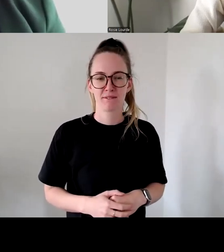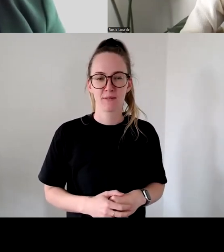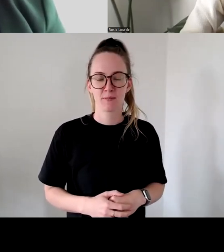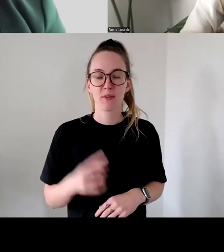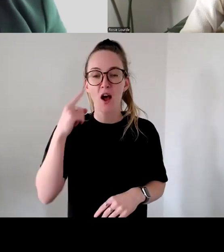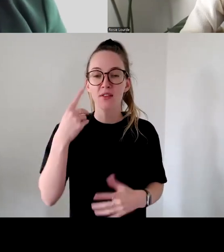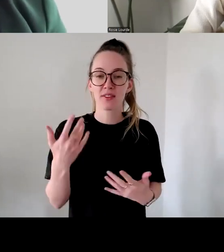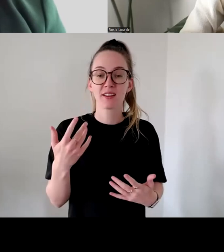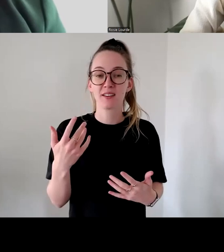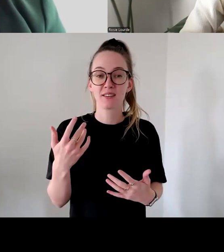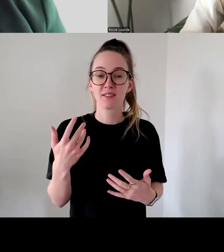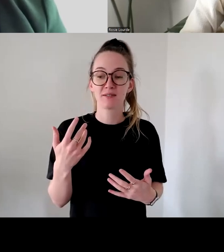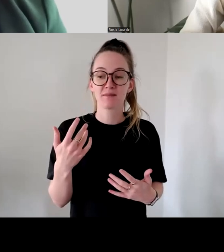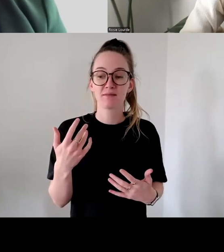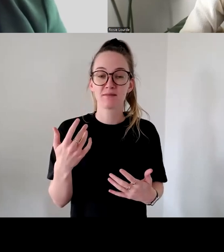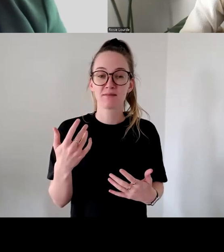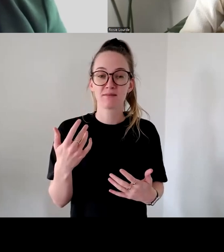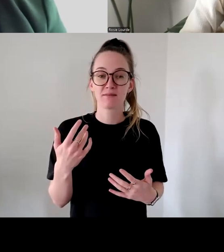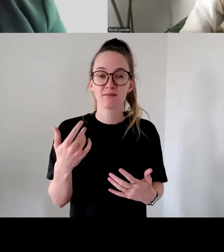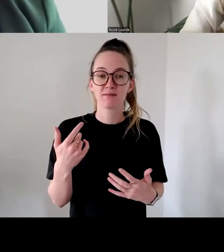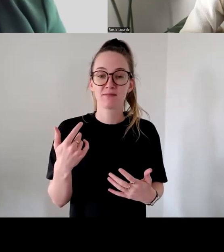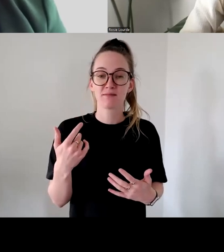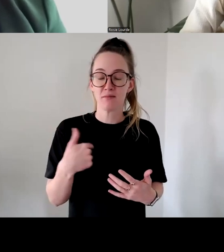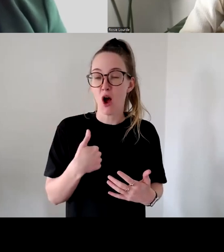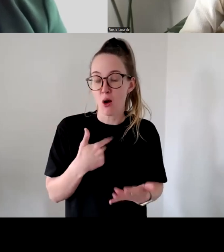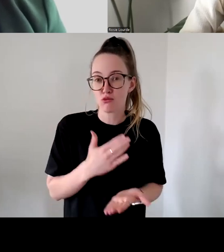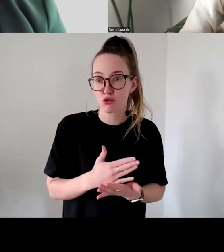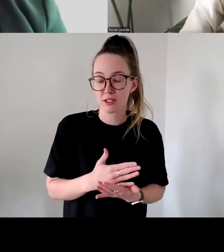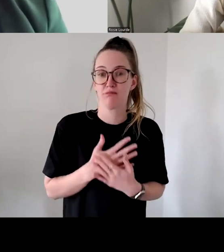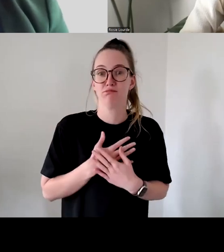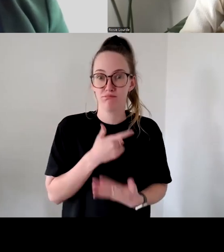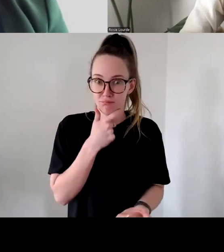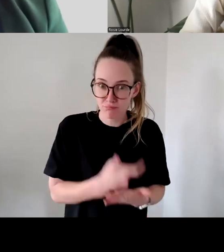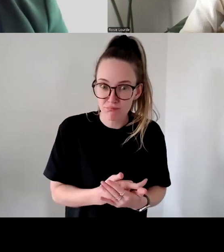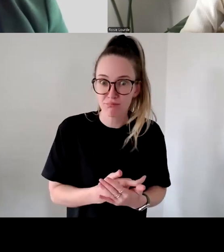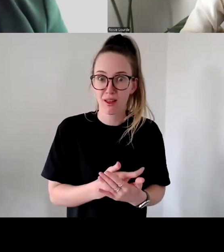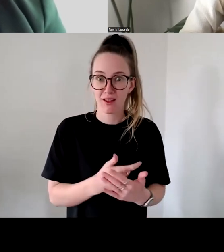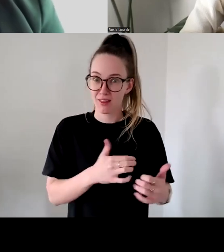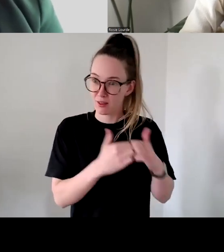I mean I really have been pleased by the collective work, in the screen industry,